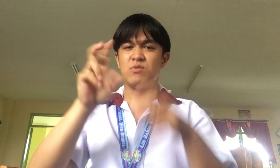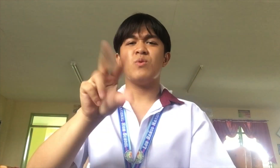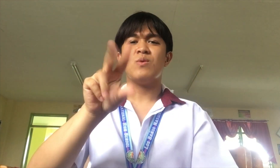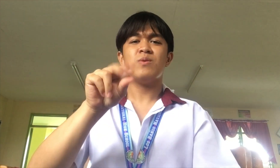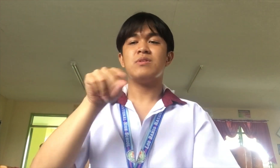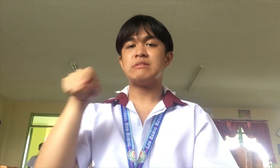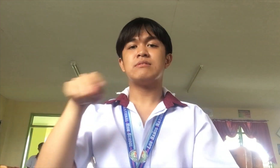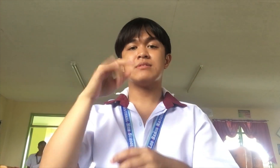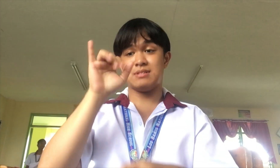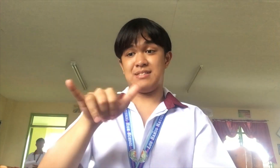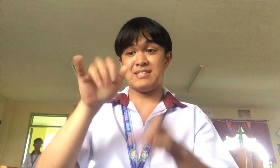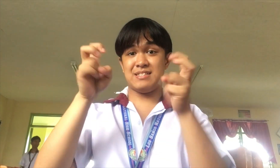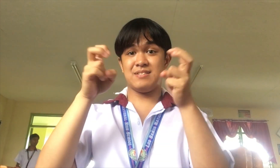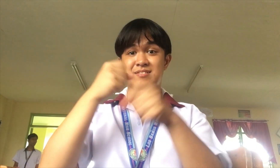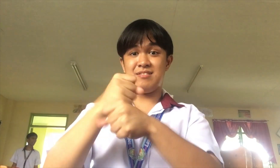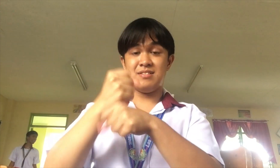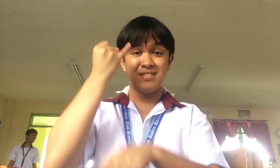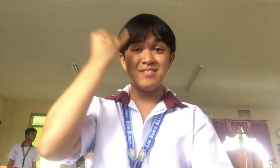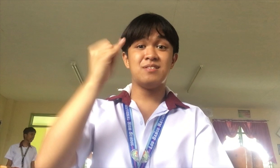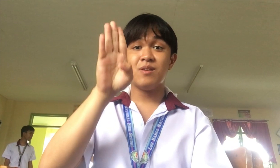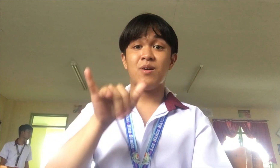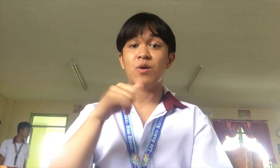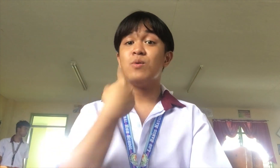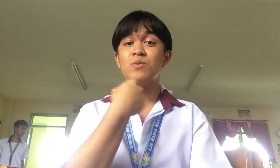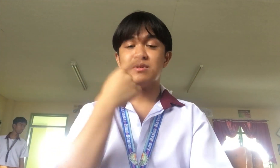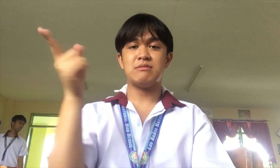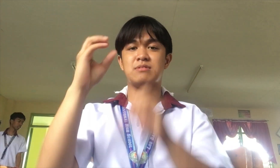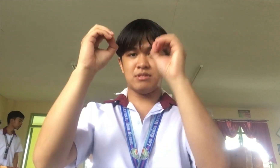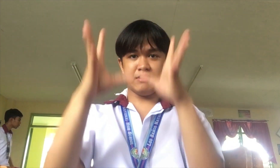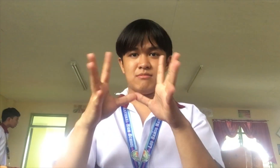Their teachers are the one who made the topic for them